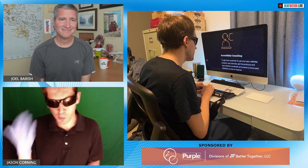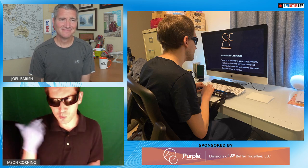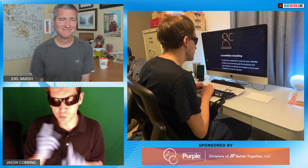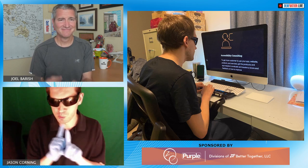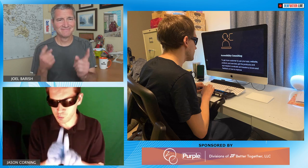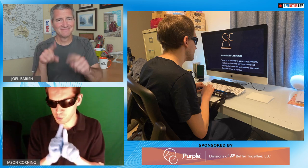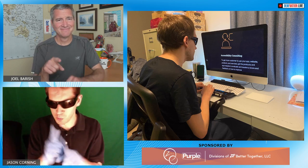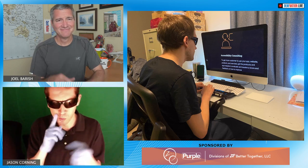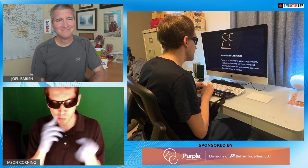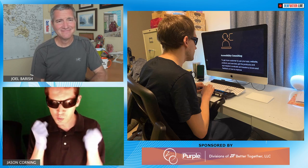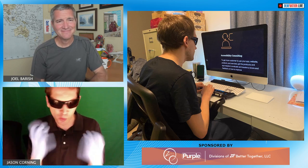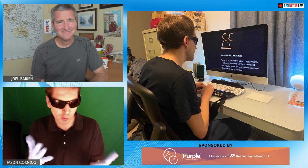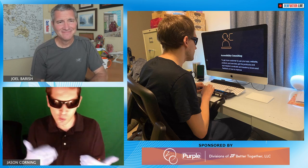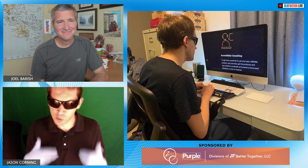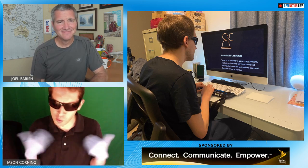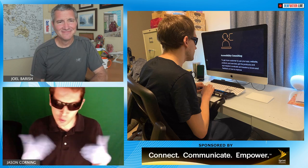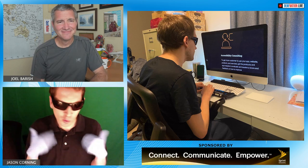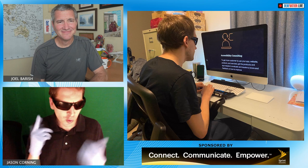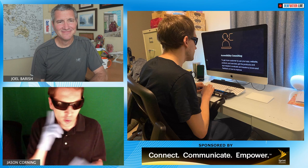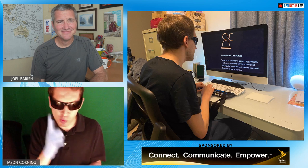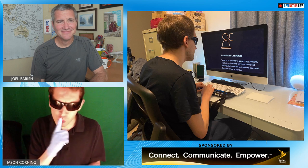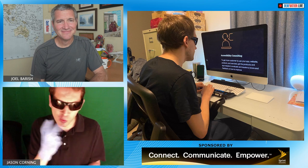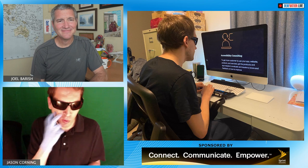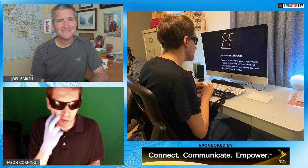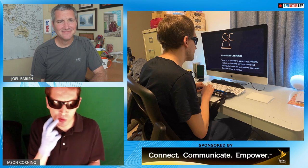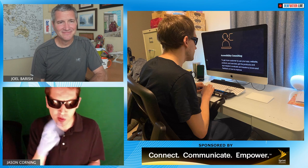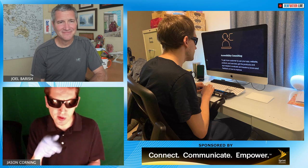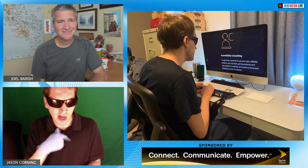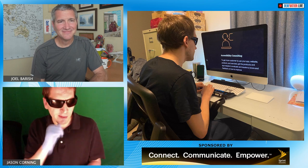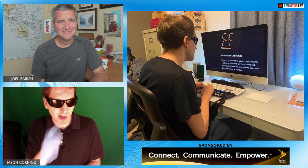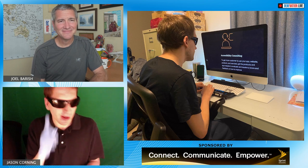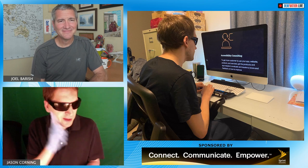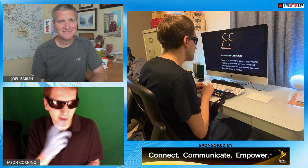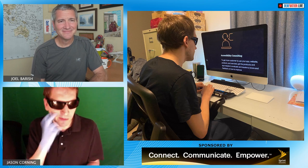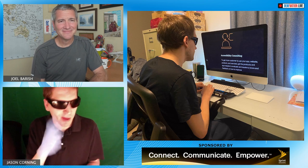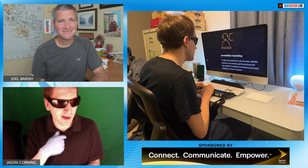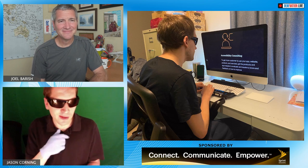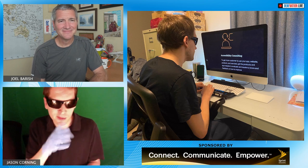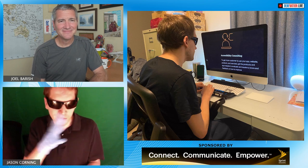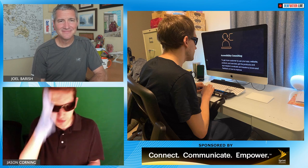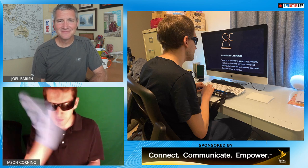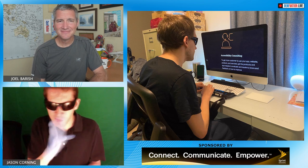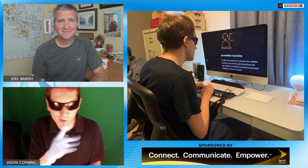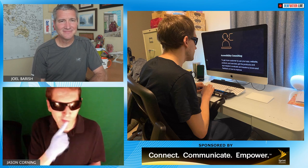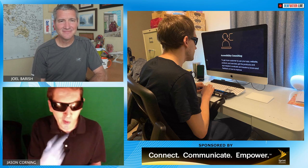There is many young deafblind denying that they are DeafBlind they are only just deaf,